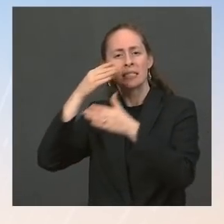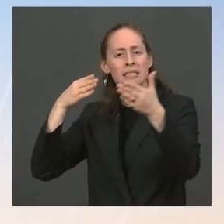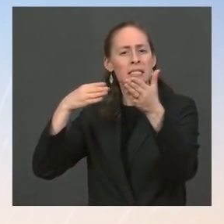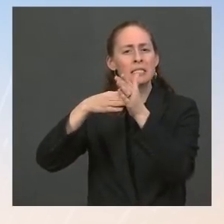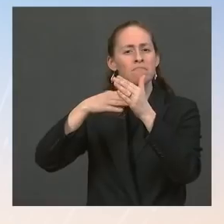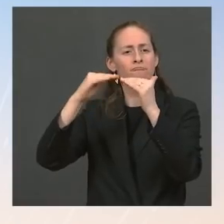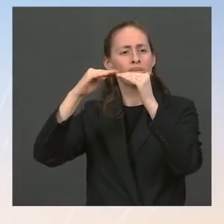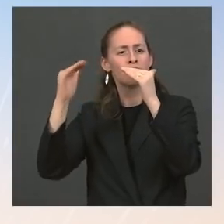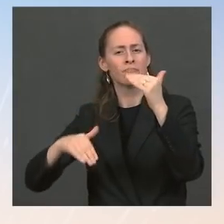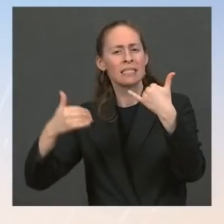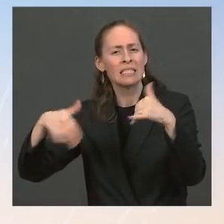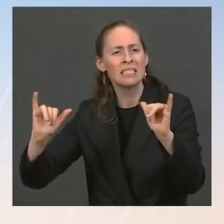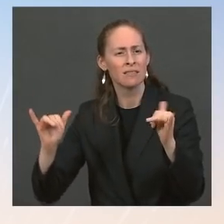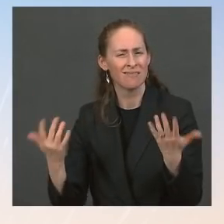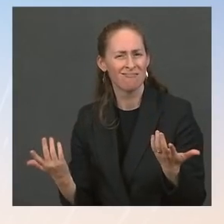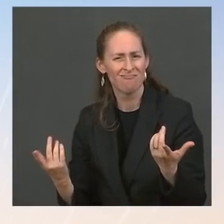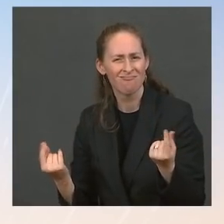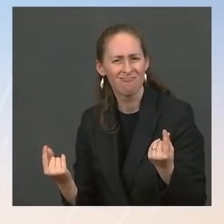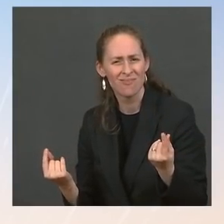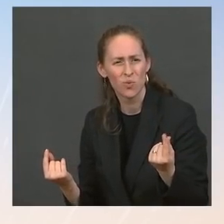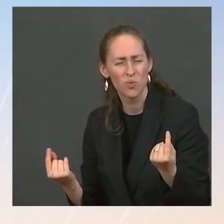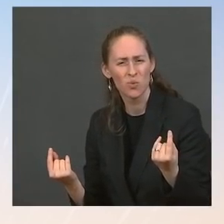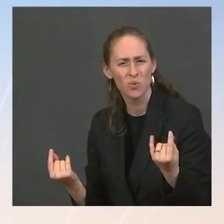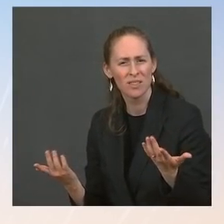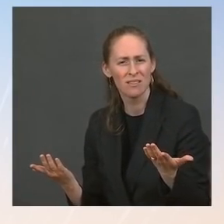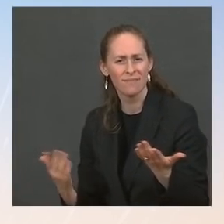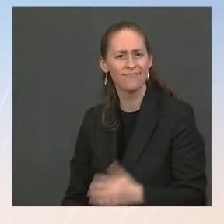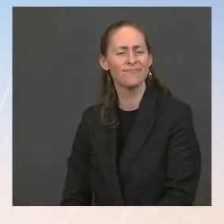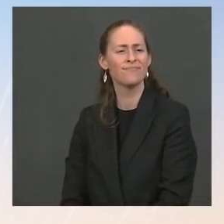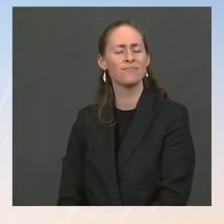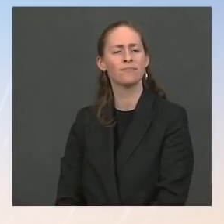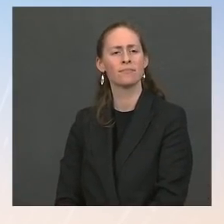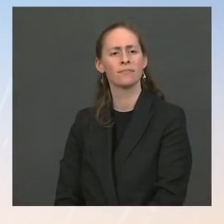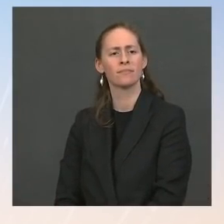Ms. Psaki: I appreciate your question. And I just want to be clear that what I'm trying -- I don't want to comment on from here